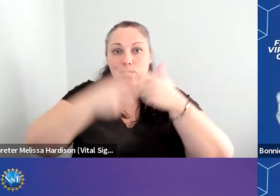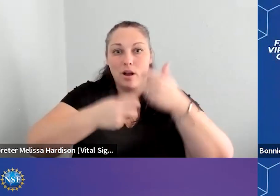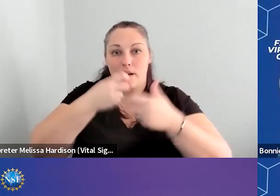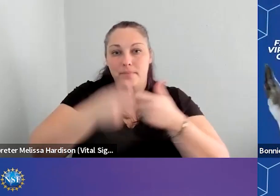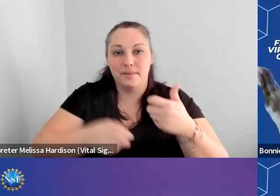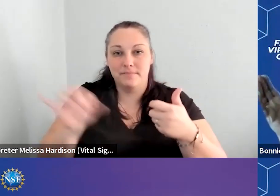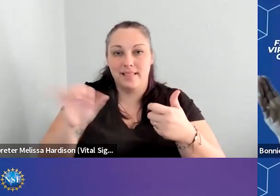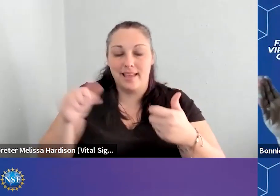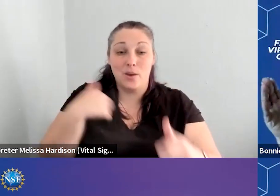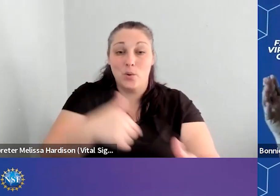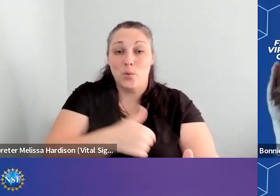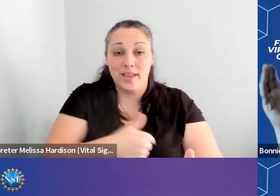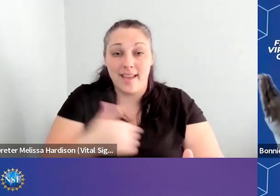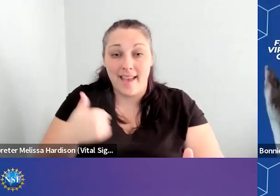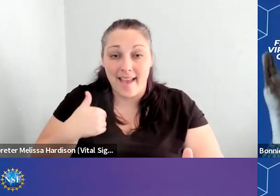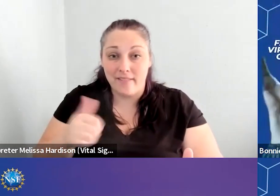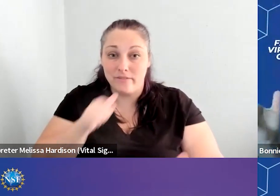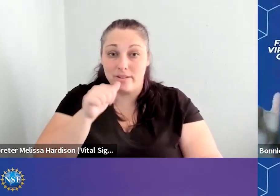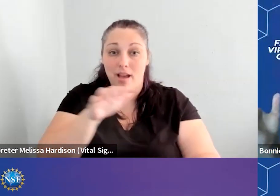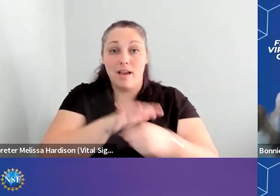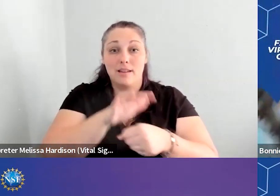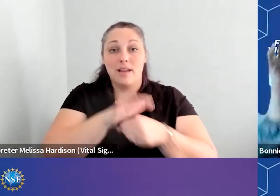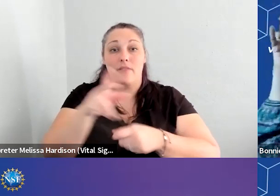we have not enough people majoring in this, right?